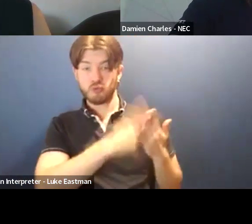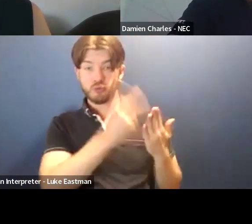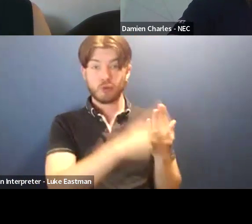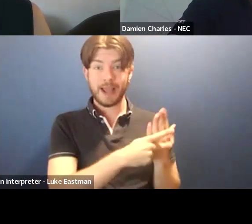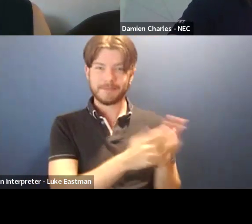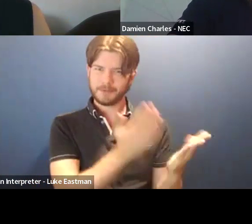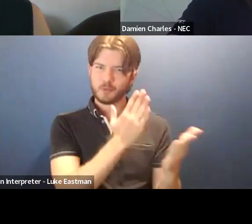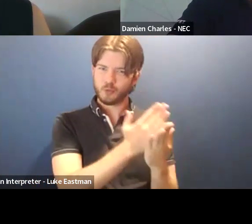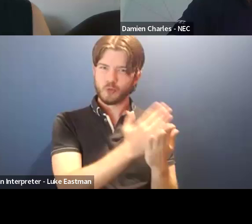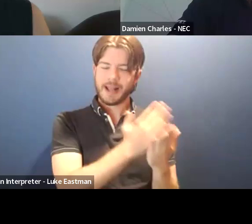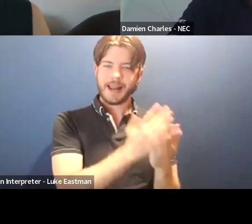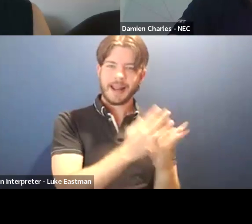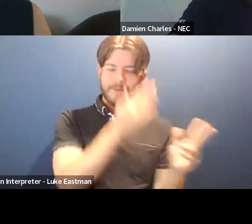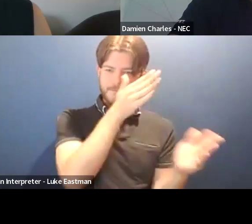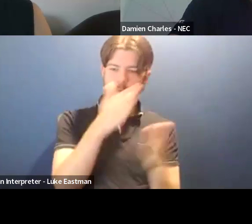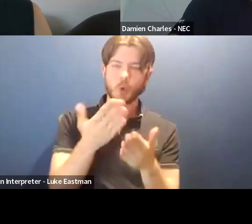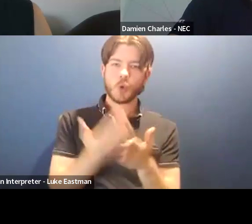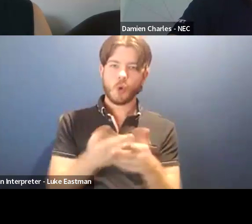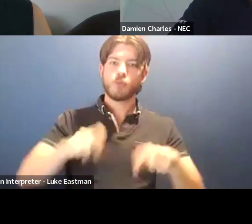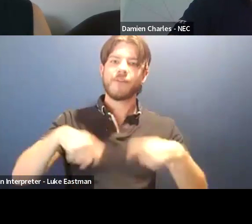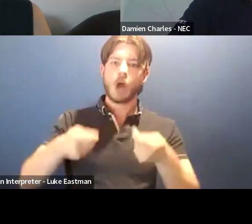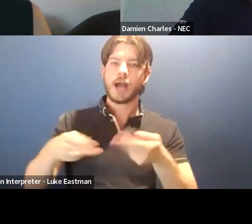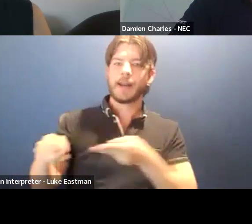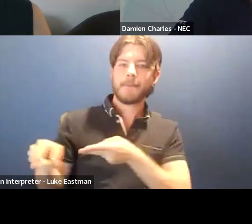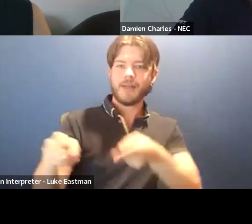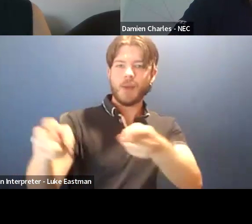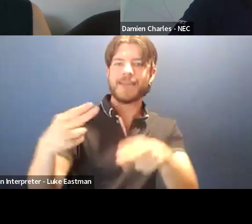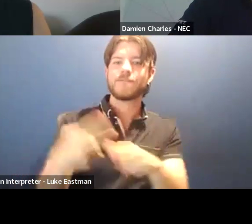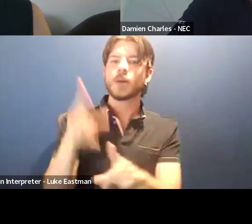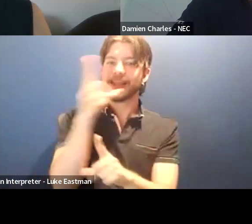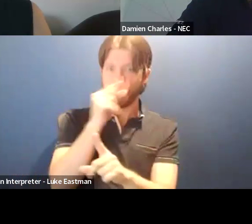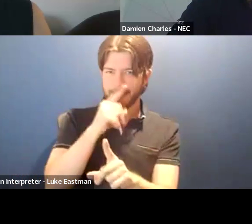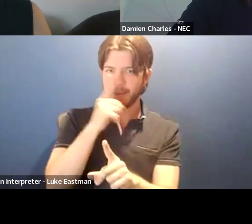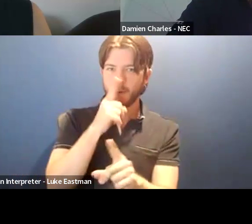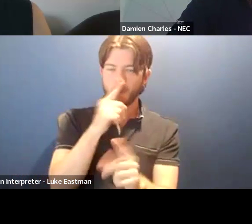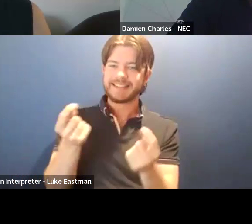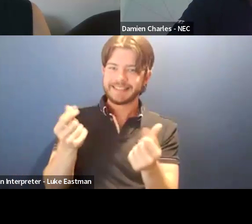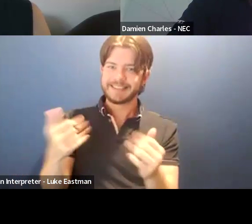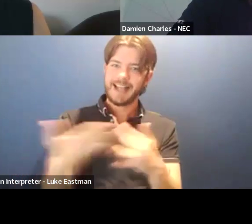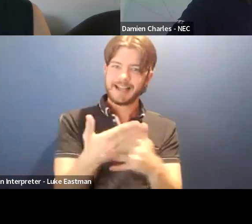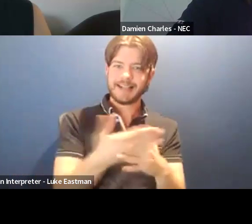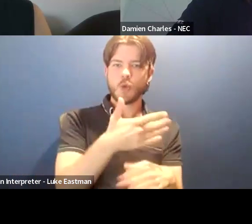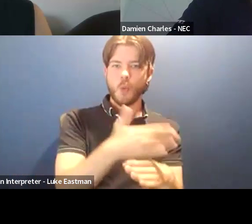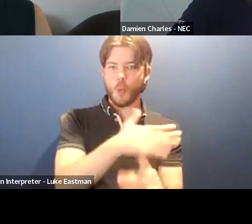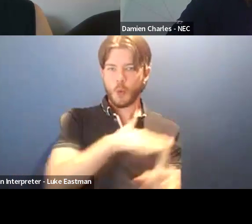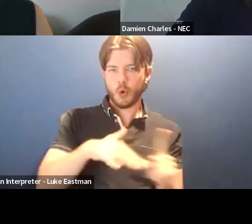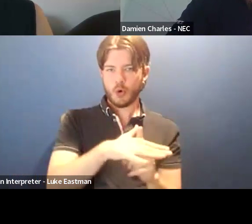those pathways providing pathways for young people to come into the ICT workforce